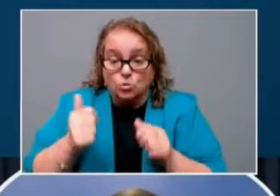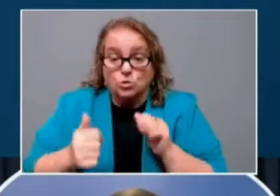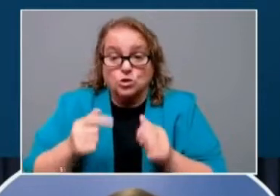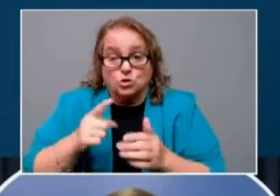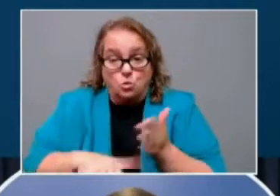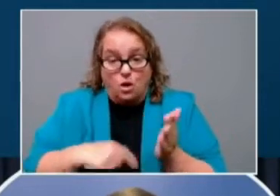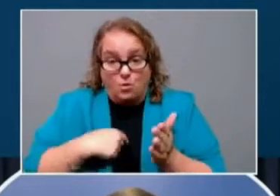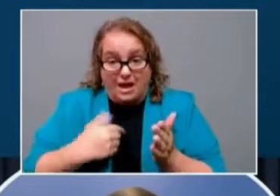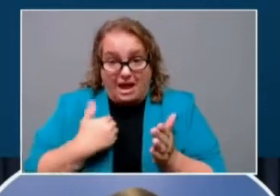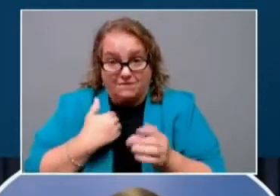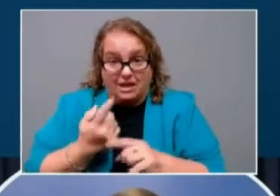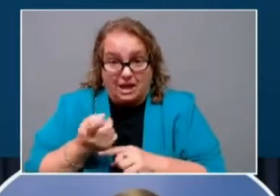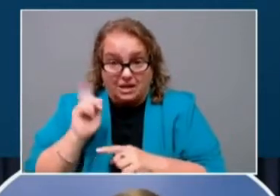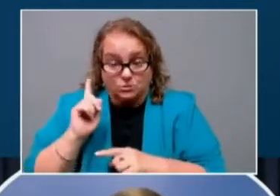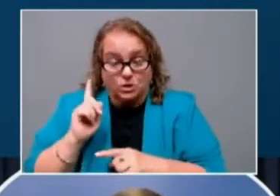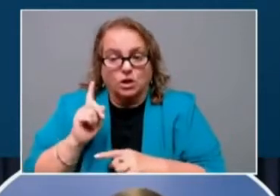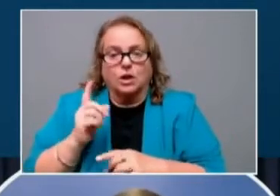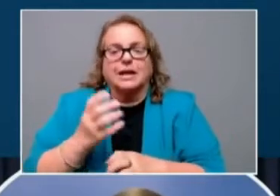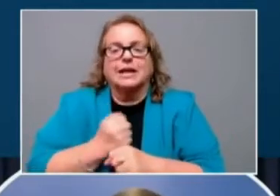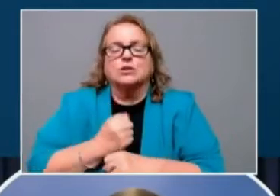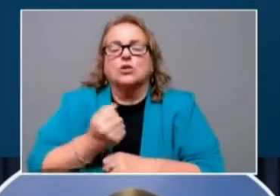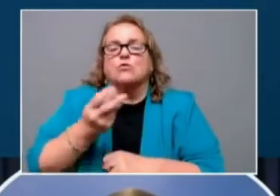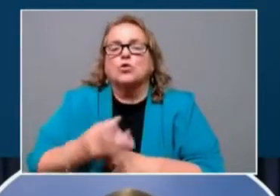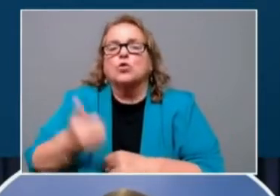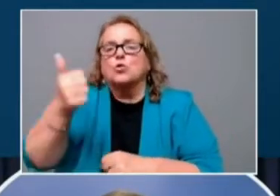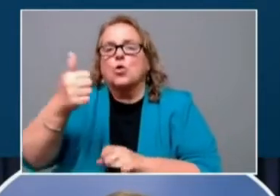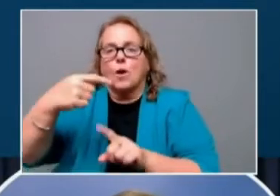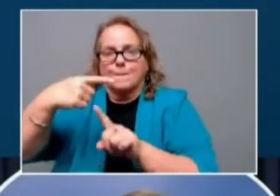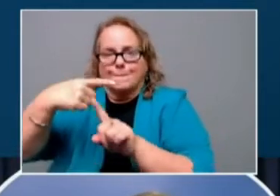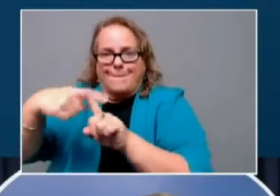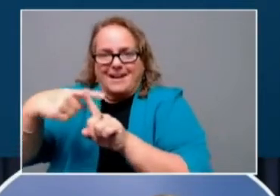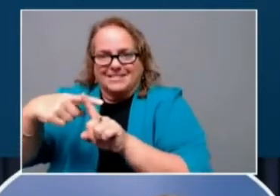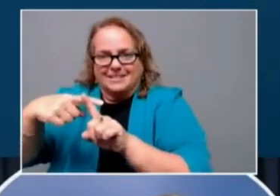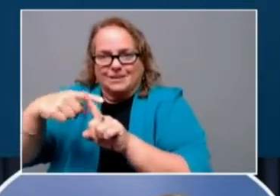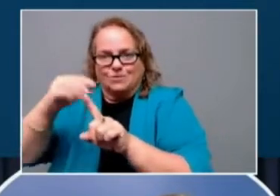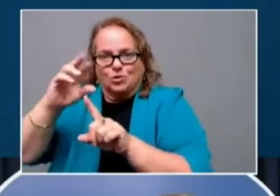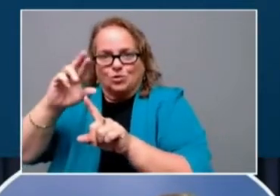fewer positive results, right? There's just not as as uh much opportunity